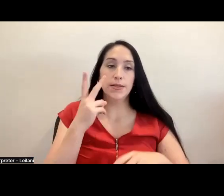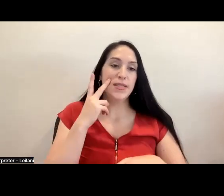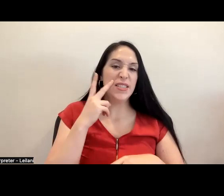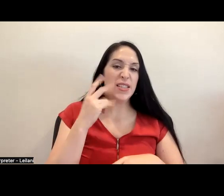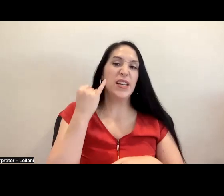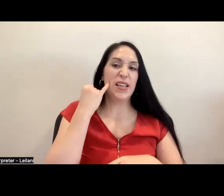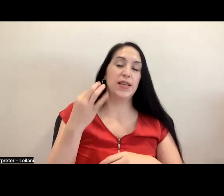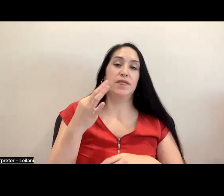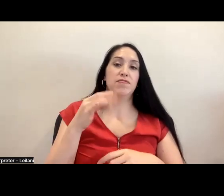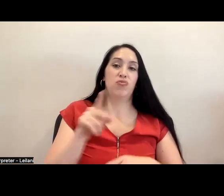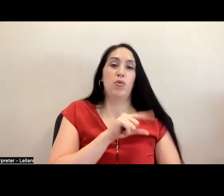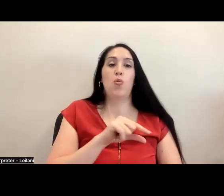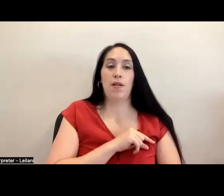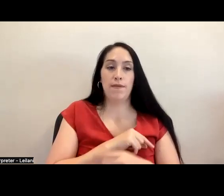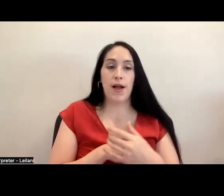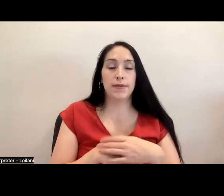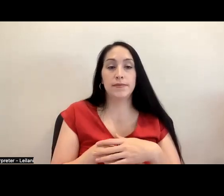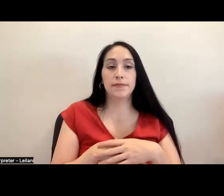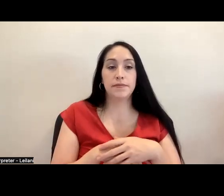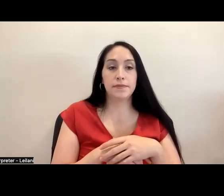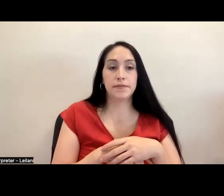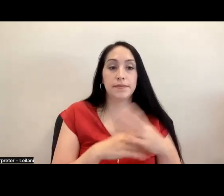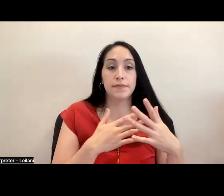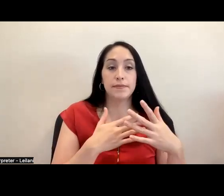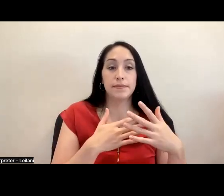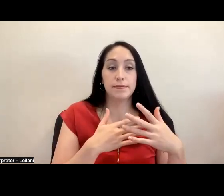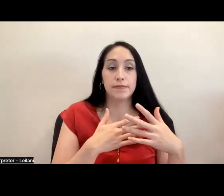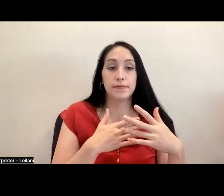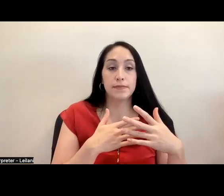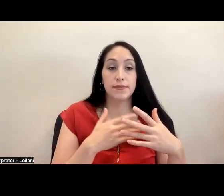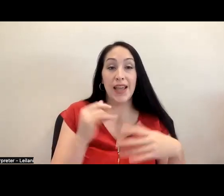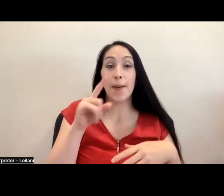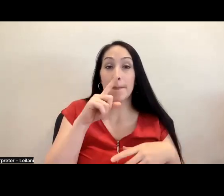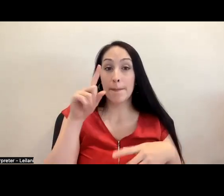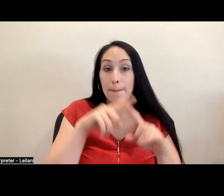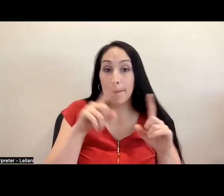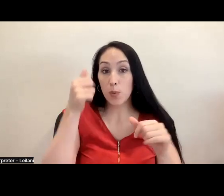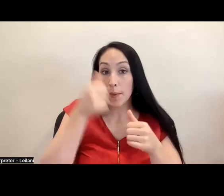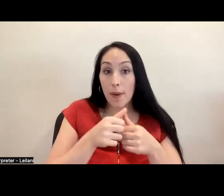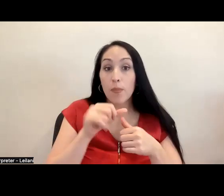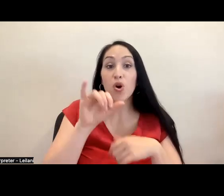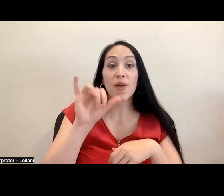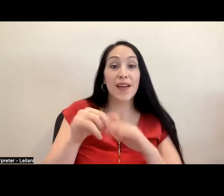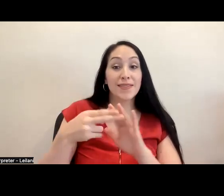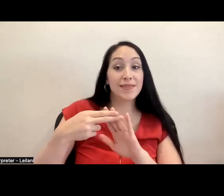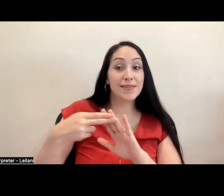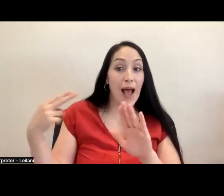living, and that diagnosis occurred r to 11:56:22 26, regardless of their age. Now,